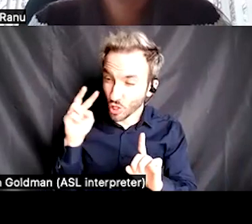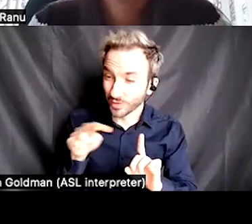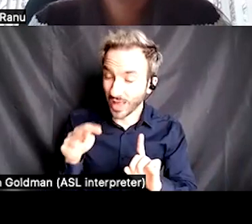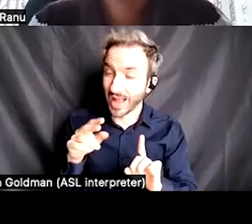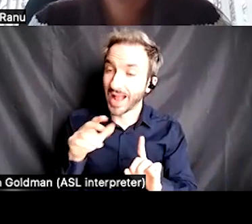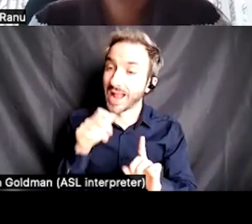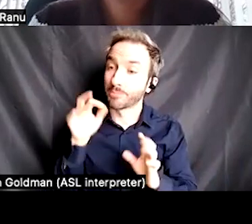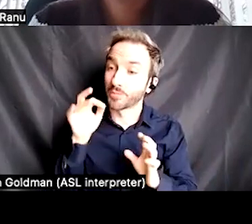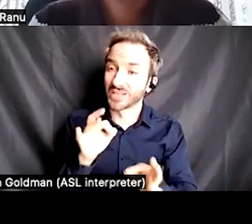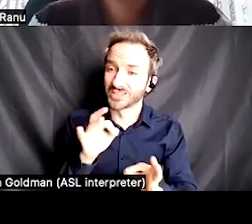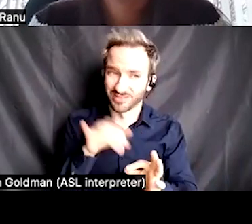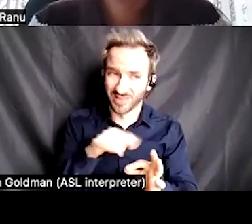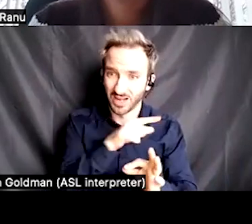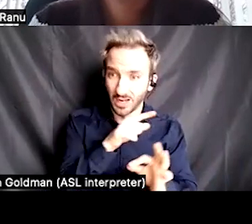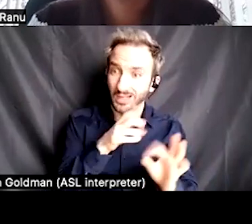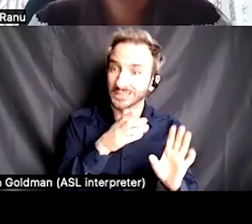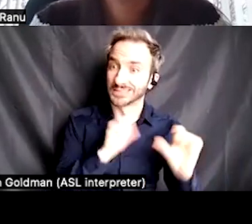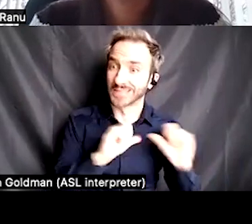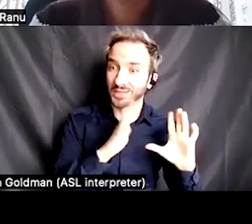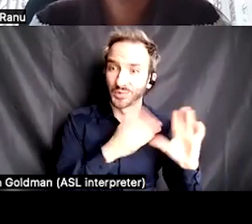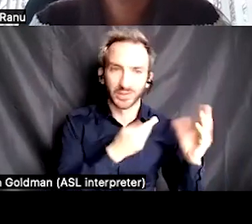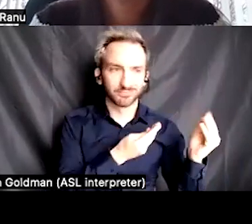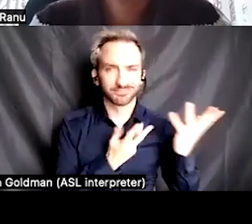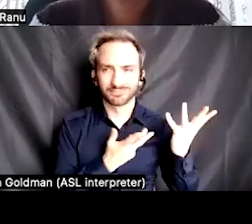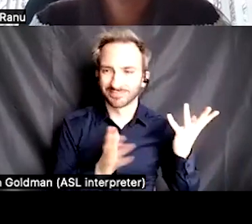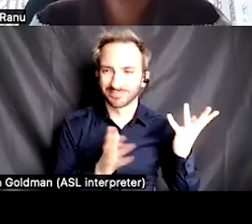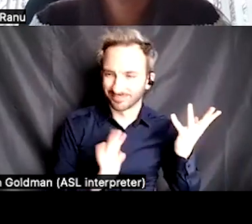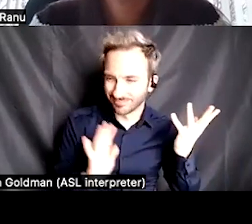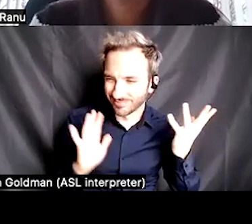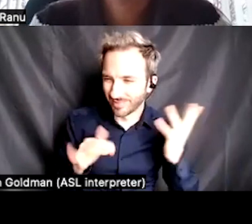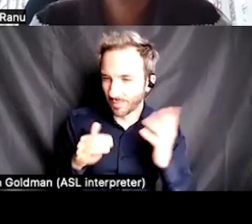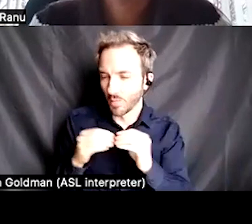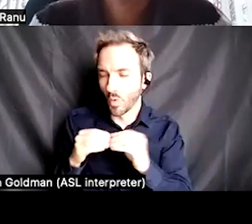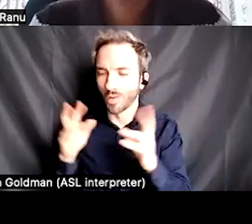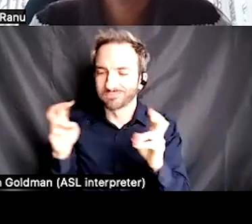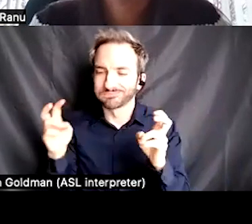have to come from a scientist. These can be sort of more garden-variety self-help titles.